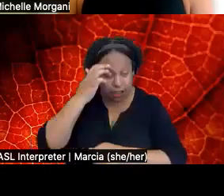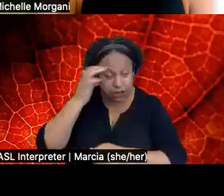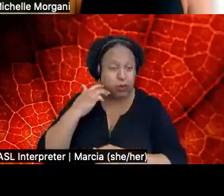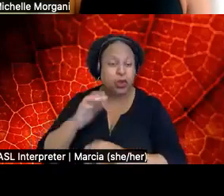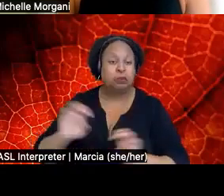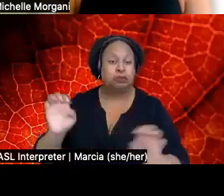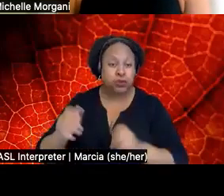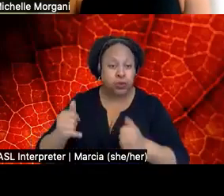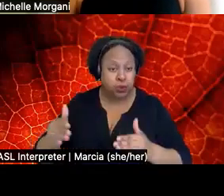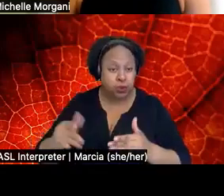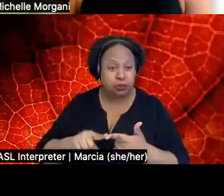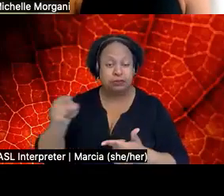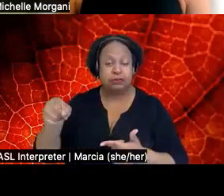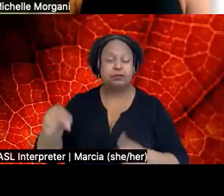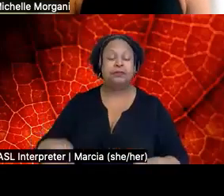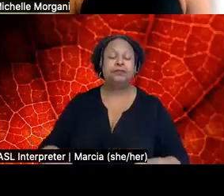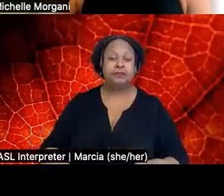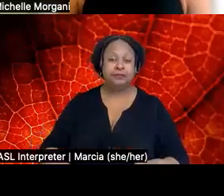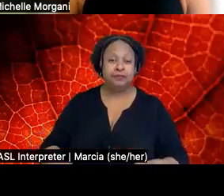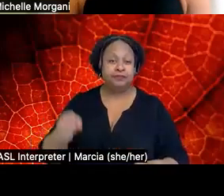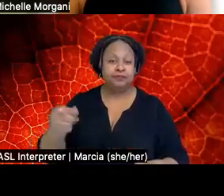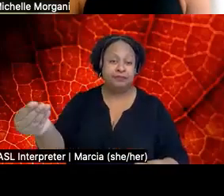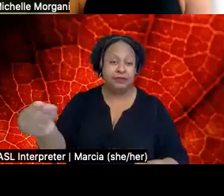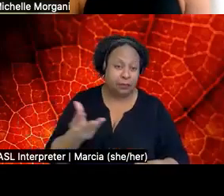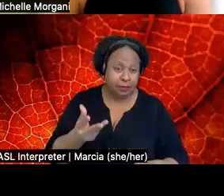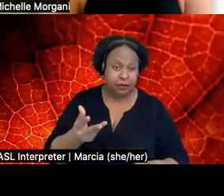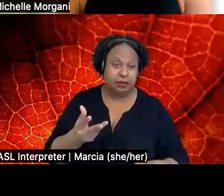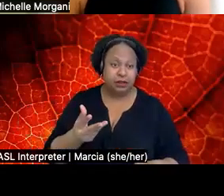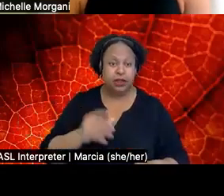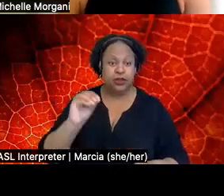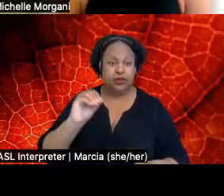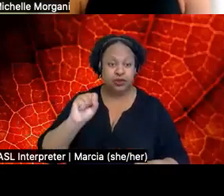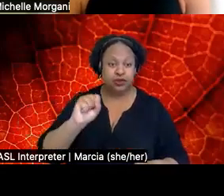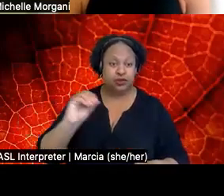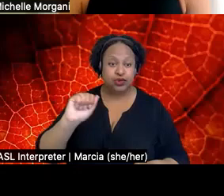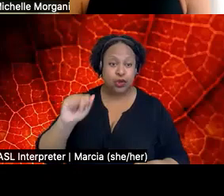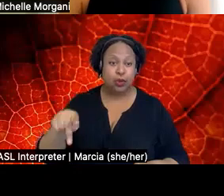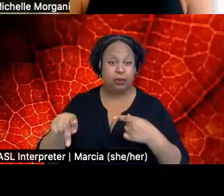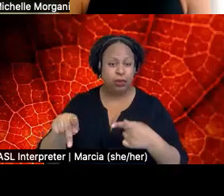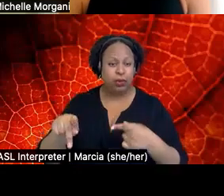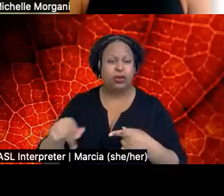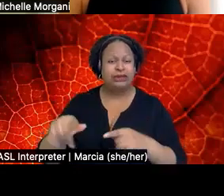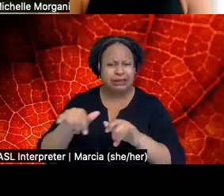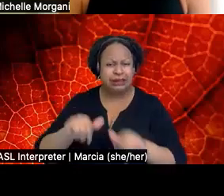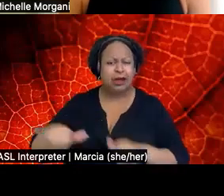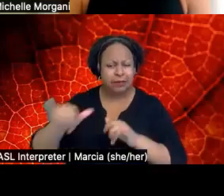and they report that the S.O.A.P. template is a very common social work template.